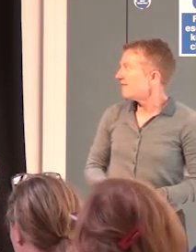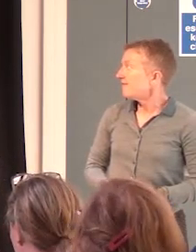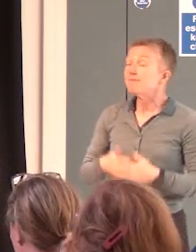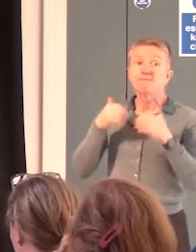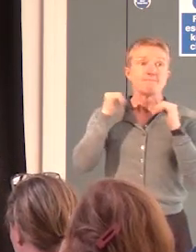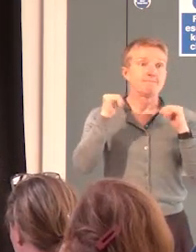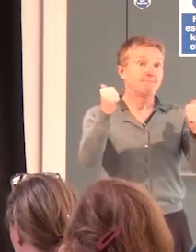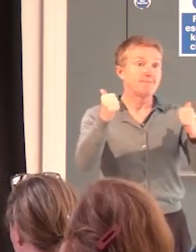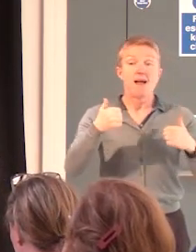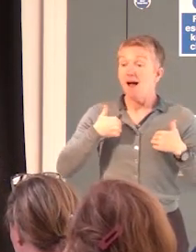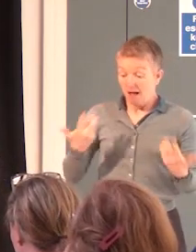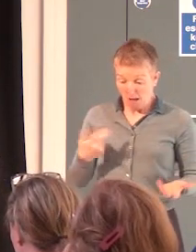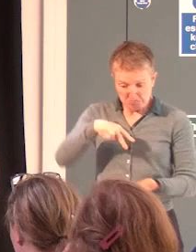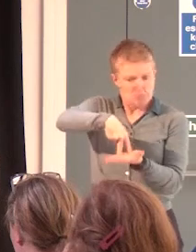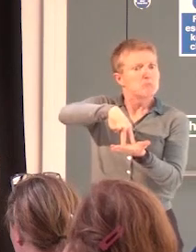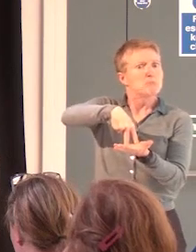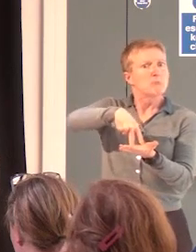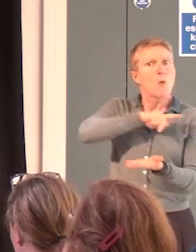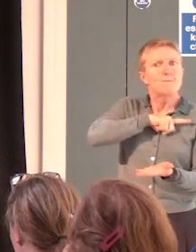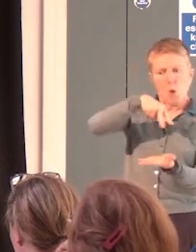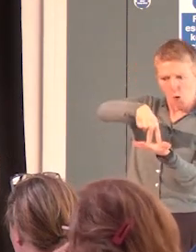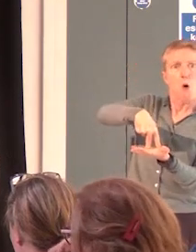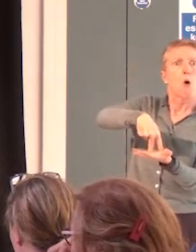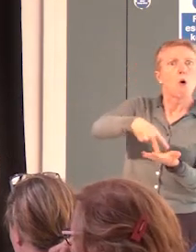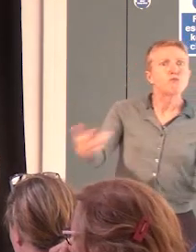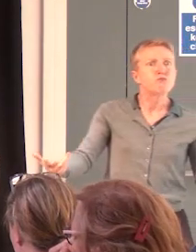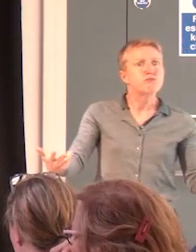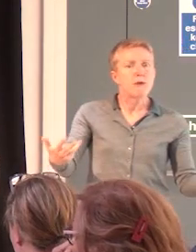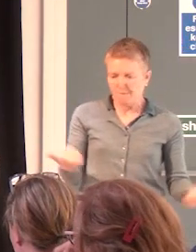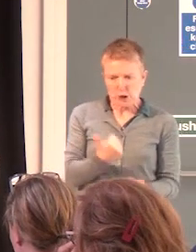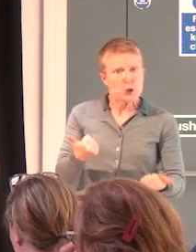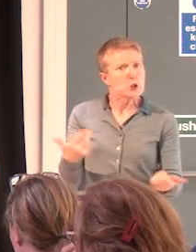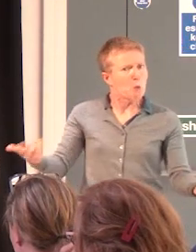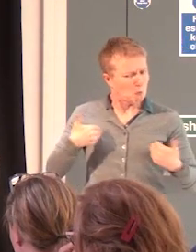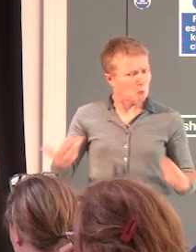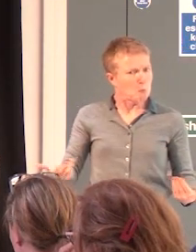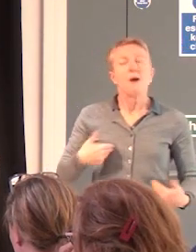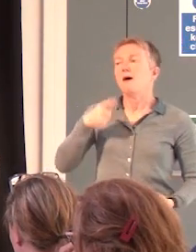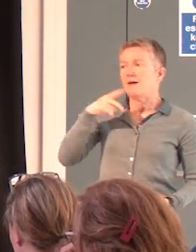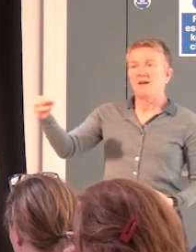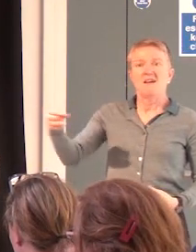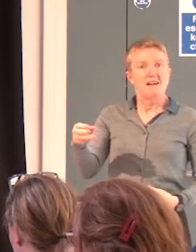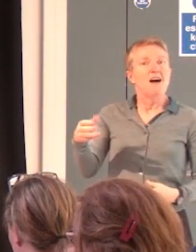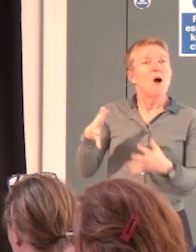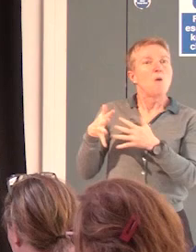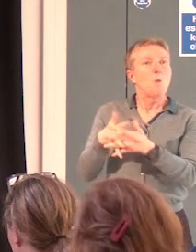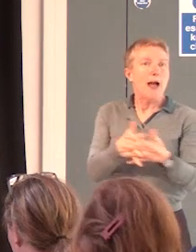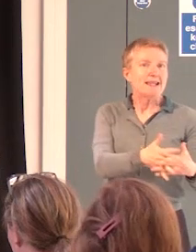Okay. I'm still standing here and there's a reason for that. I'm gonna bring up a young person from West Gate in a second.